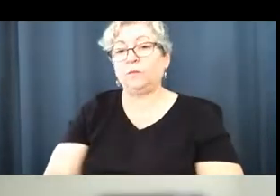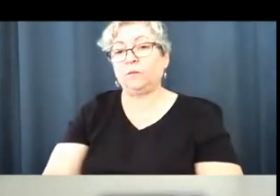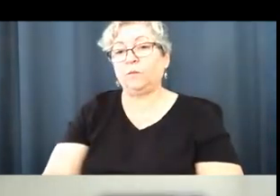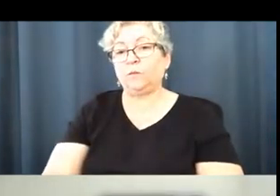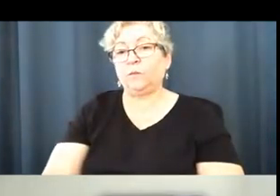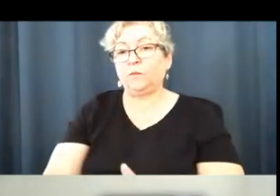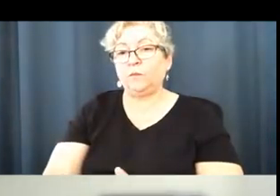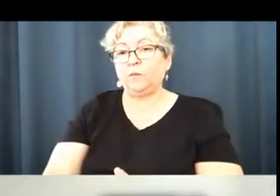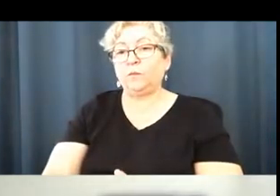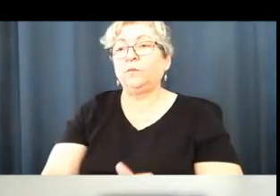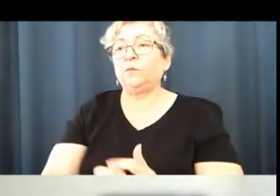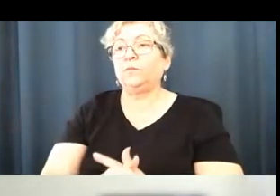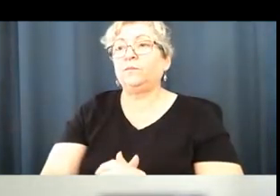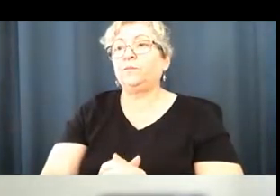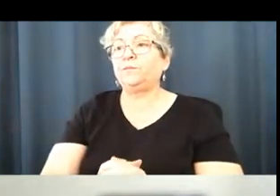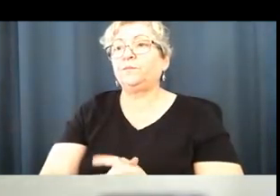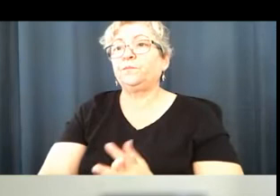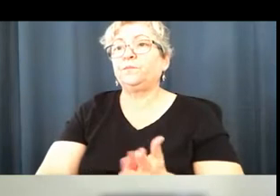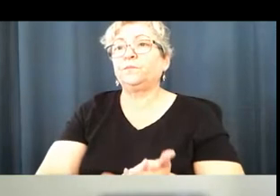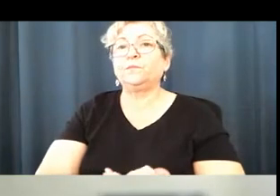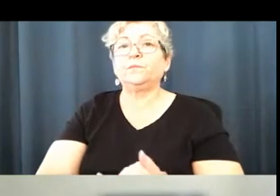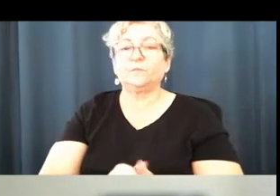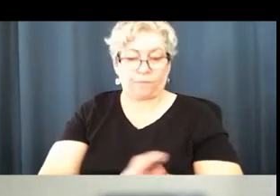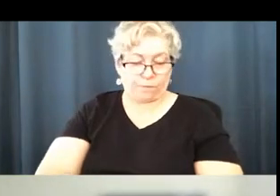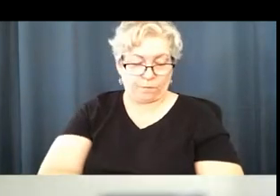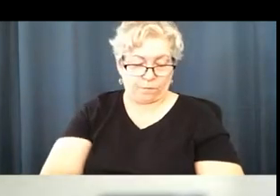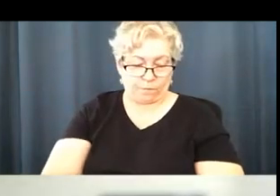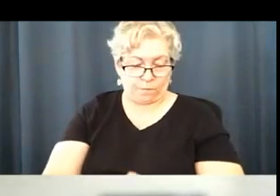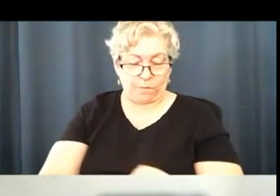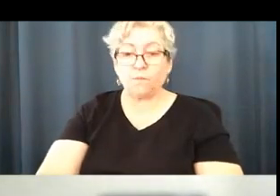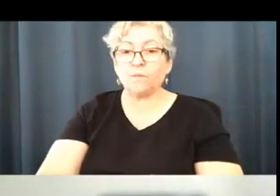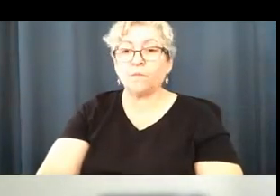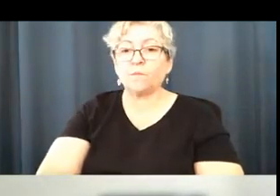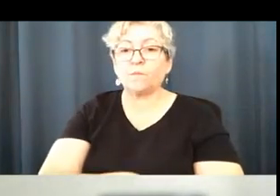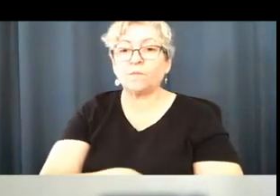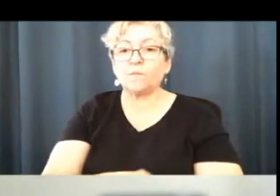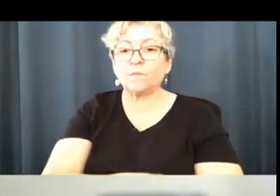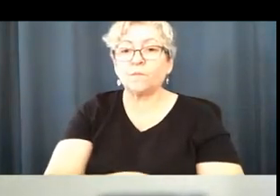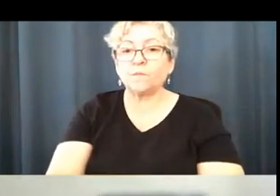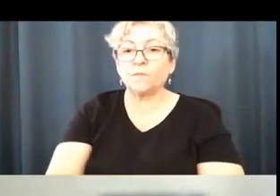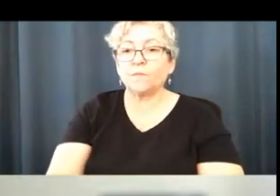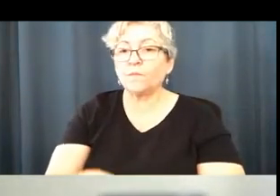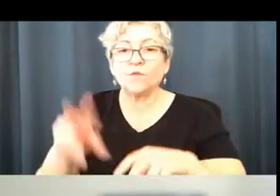Okay, and I'm just flipping around on my cheat sheets. Yep, that's excellent Darren.